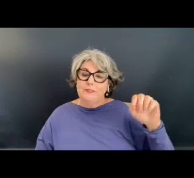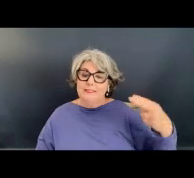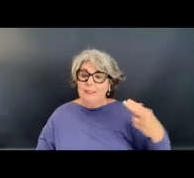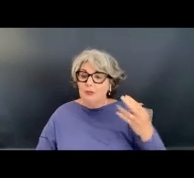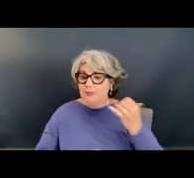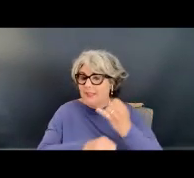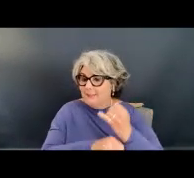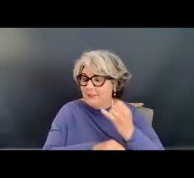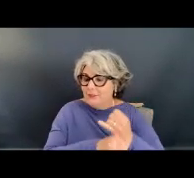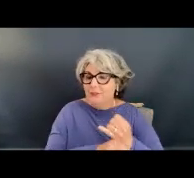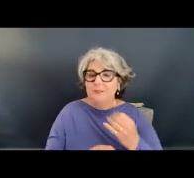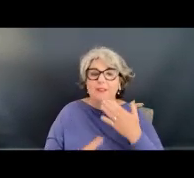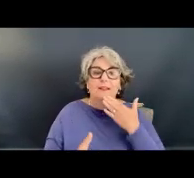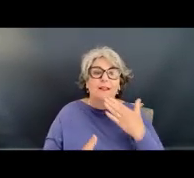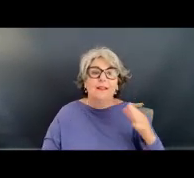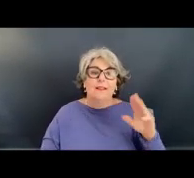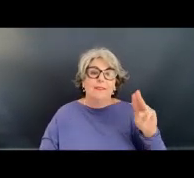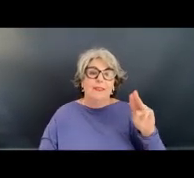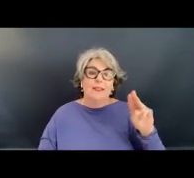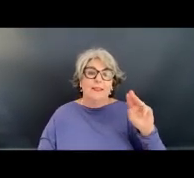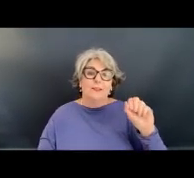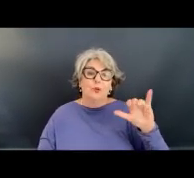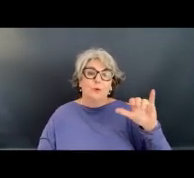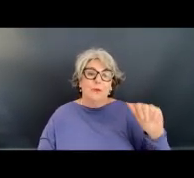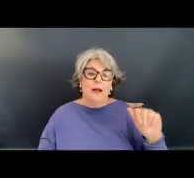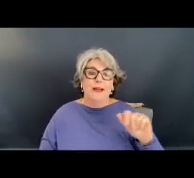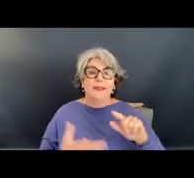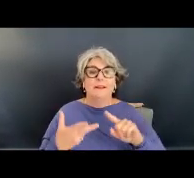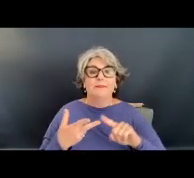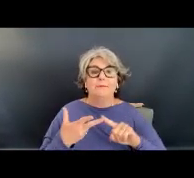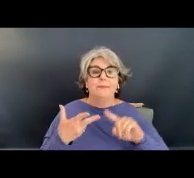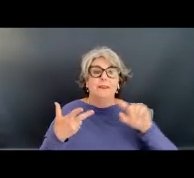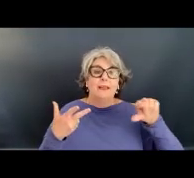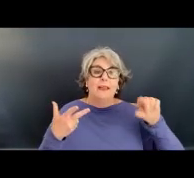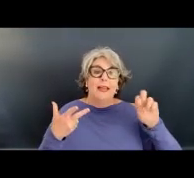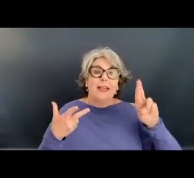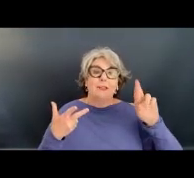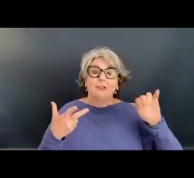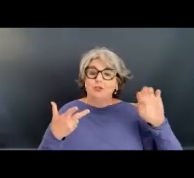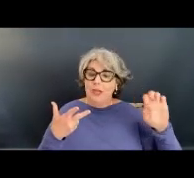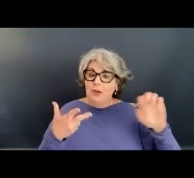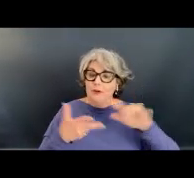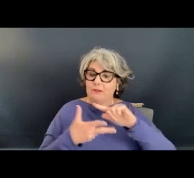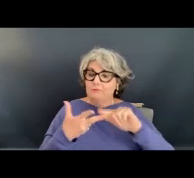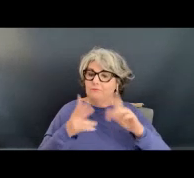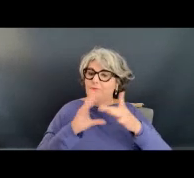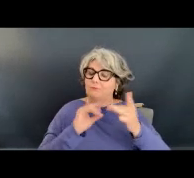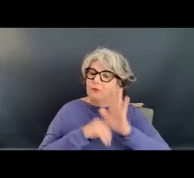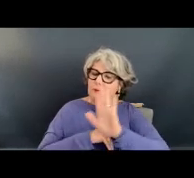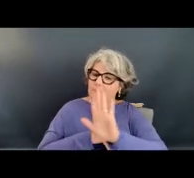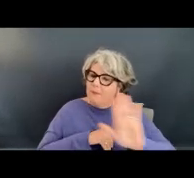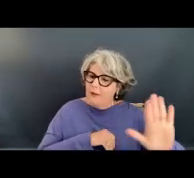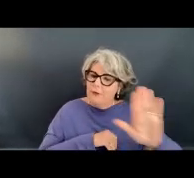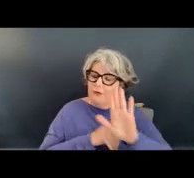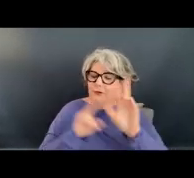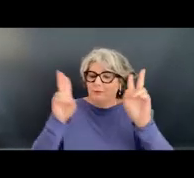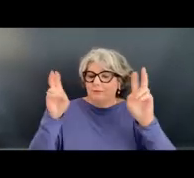And thank you to Maya and Jerry as well for sharing your steal This items.